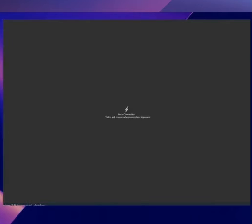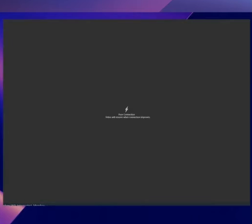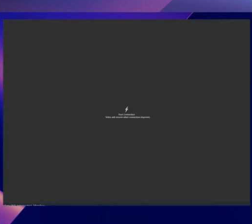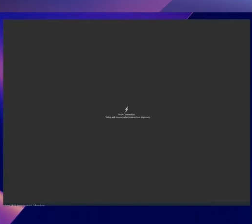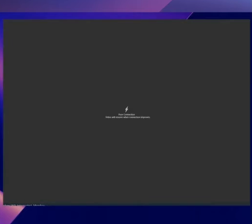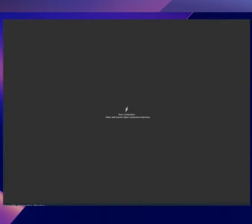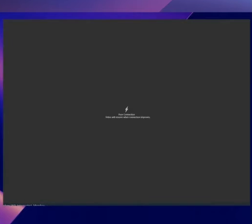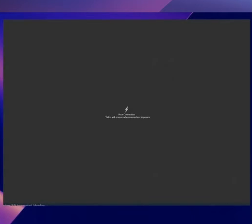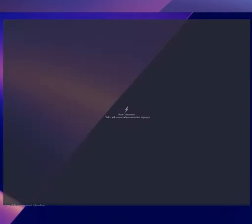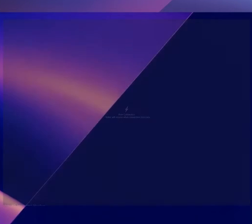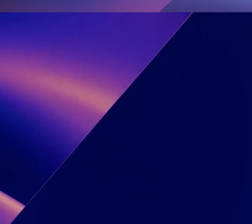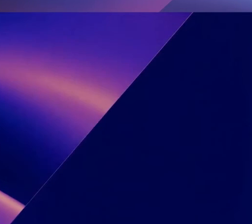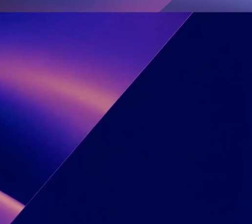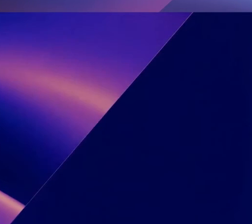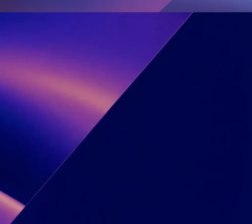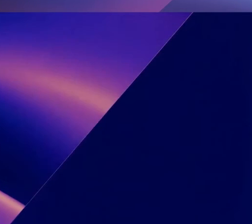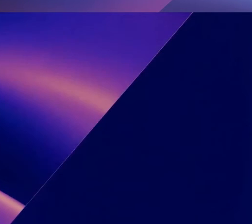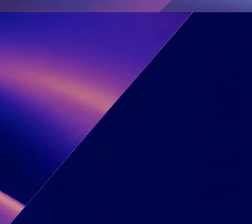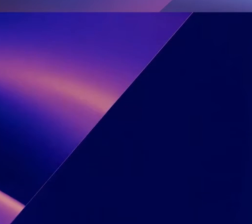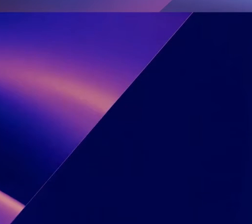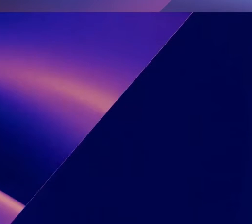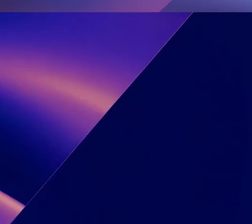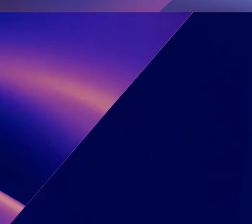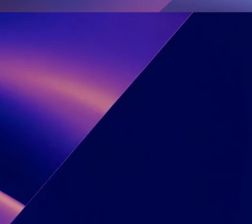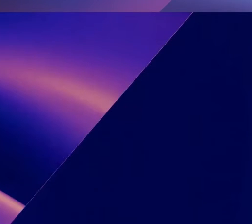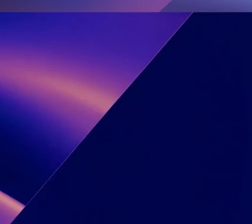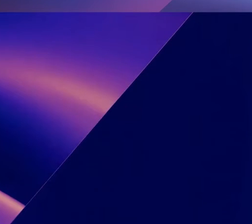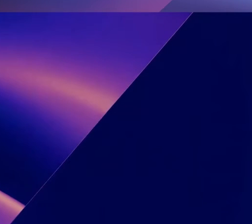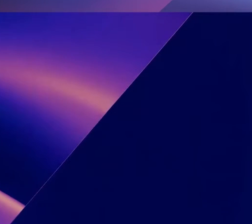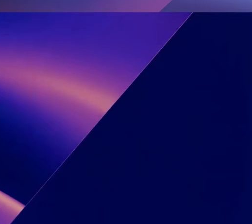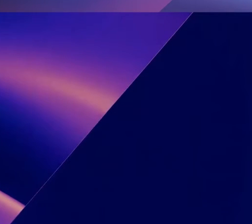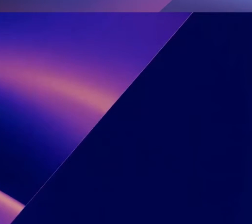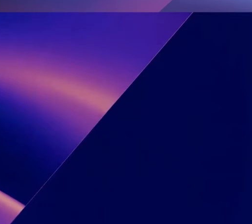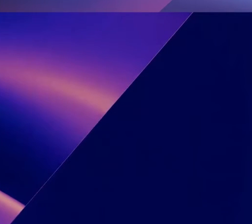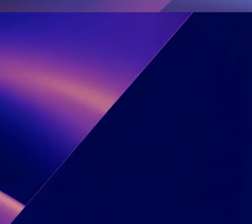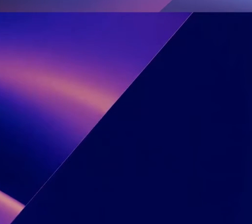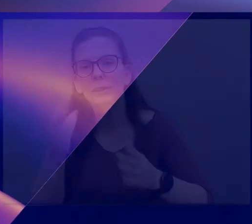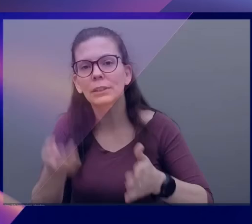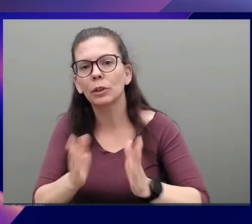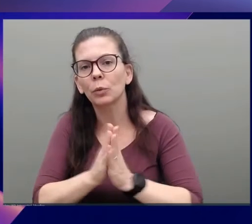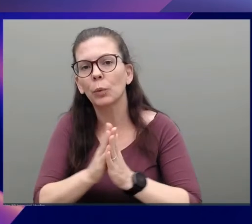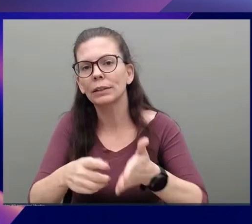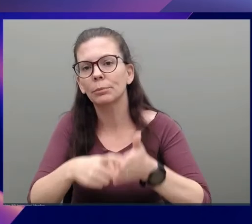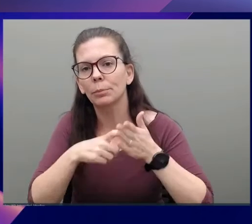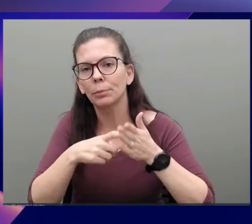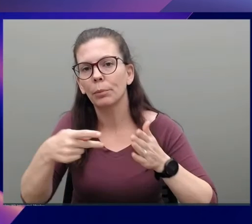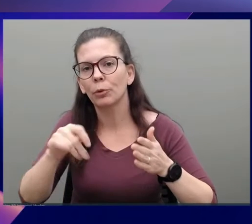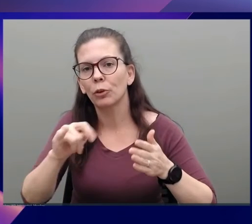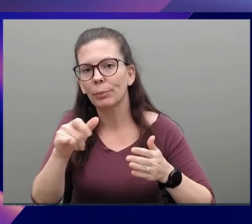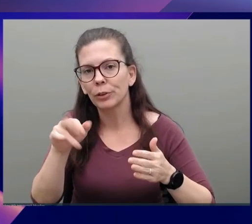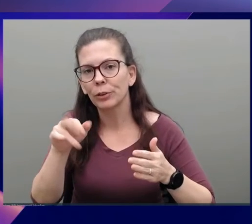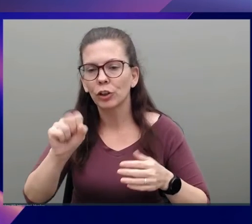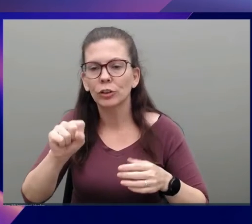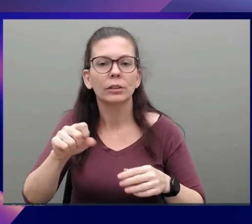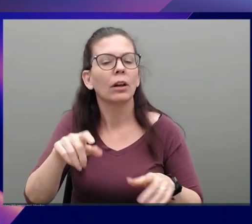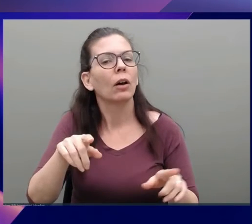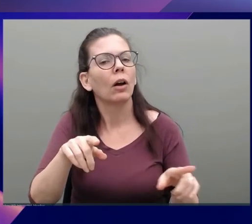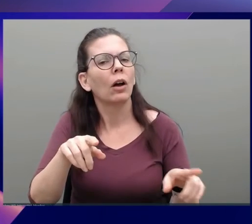Okay, and if I scroll over a little bit more, you'll have the request parameters, but you'll also have the response elements.